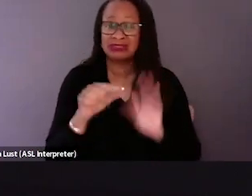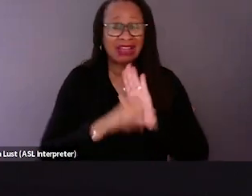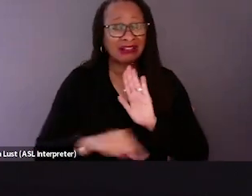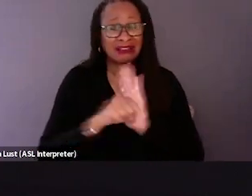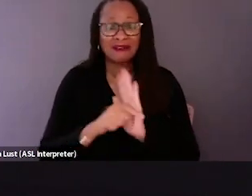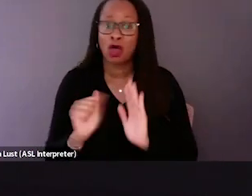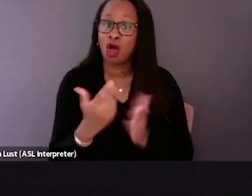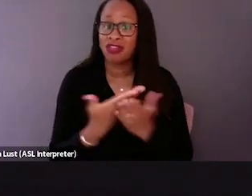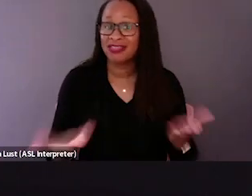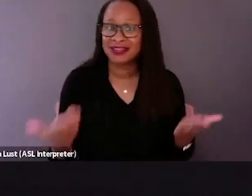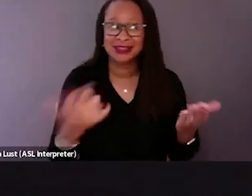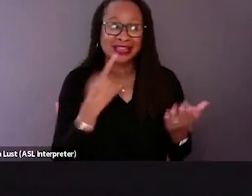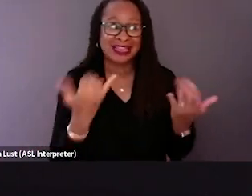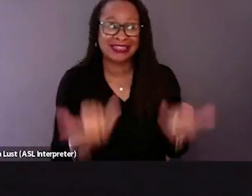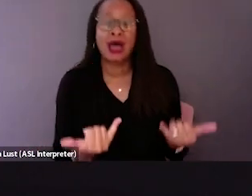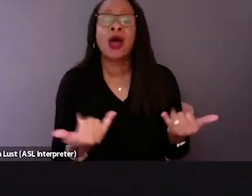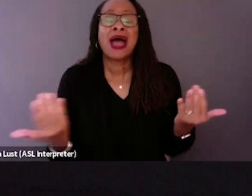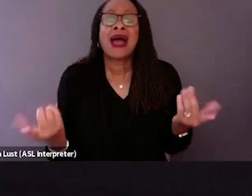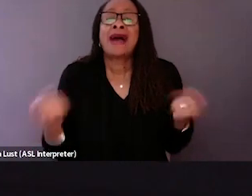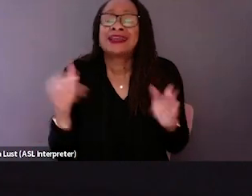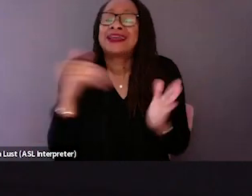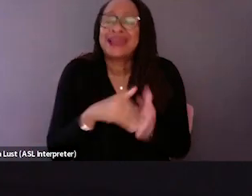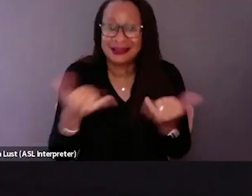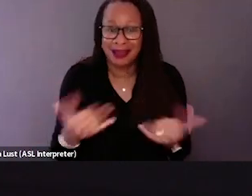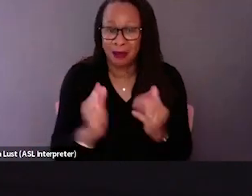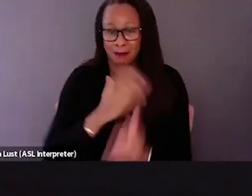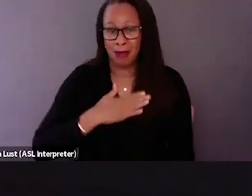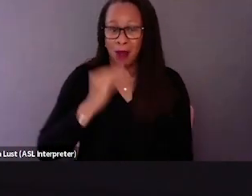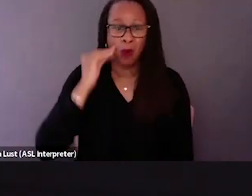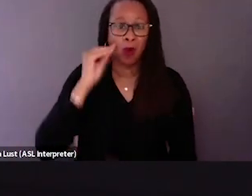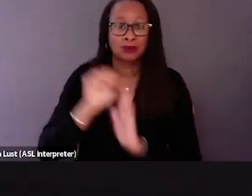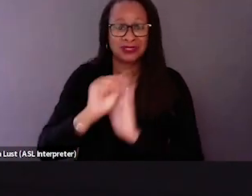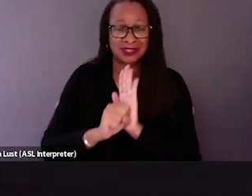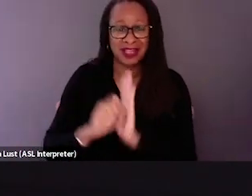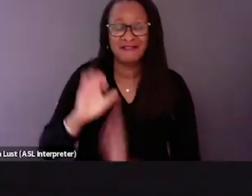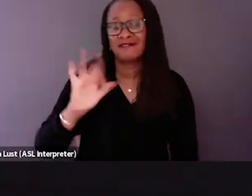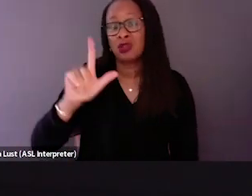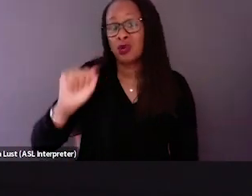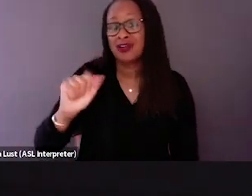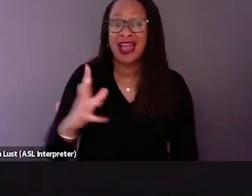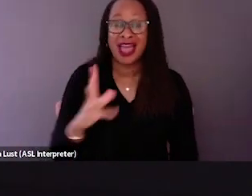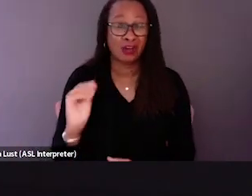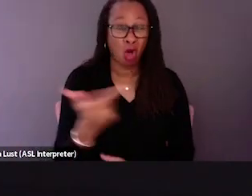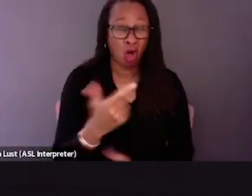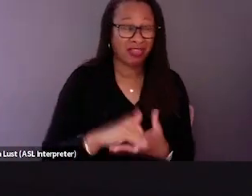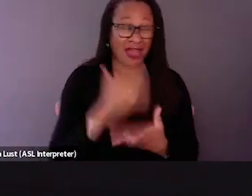are all happening again in my home state of Florida. So I internalized a lot of that shame and I didn't read her books